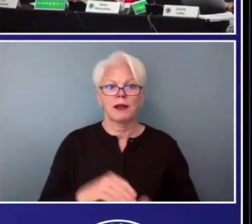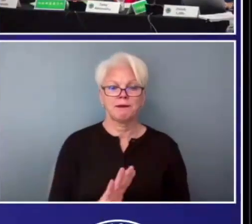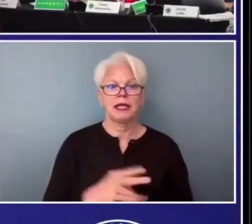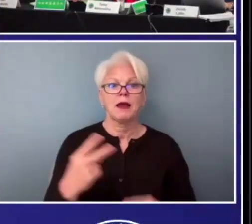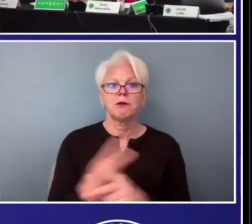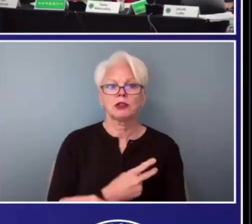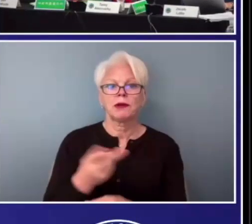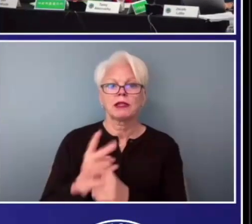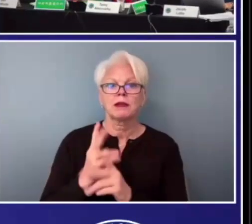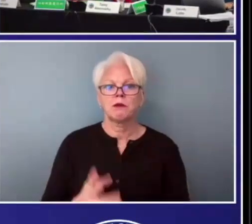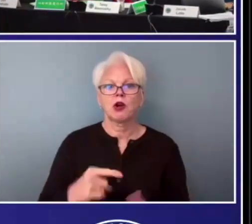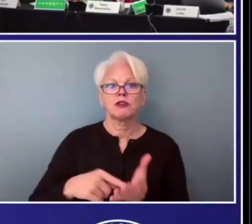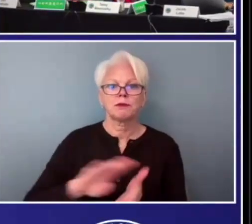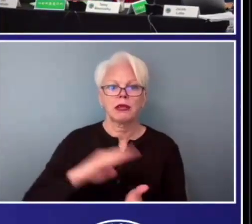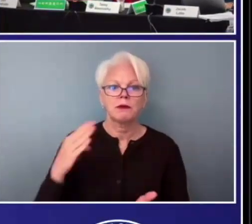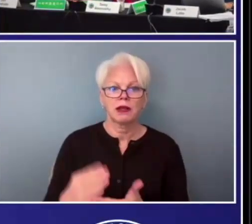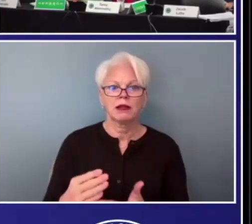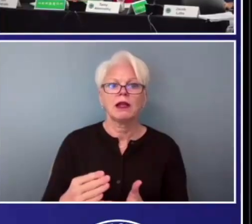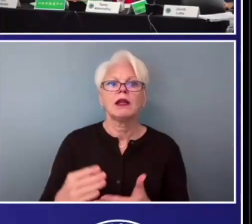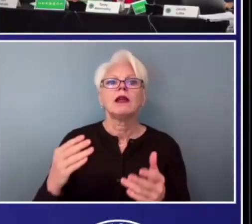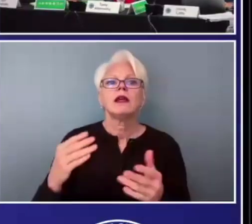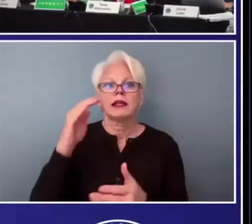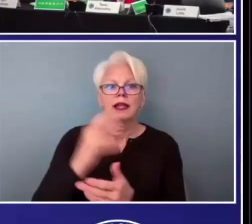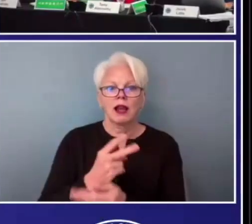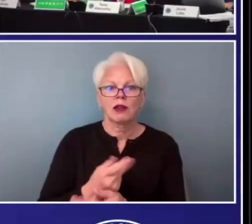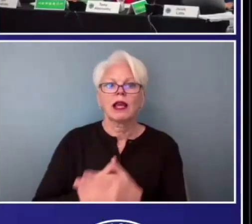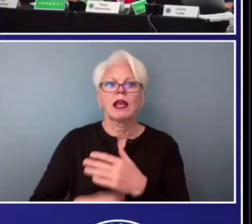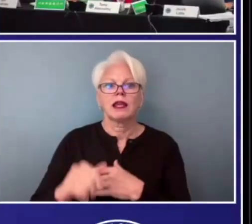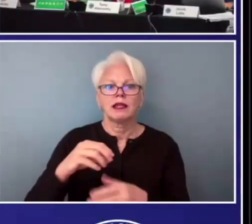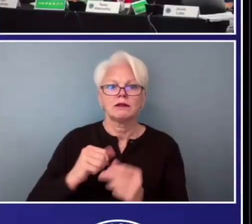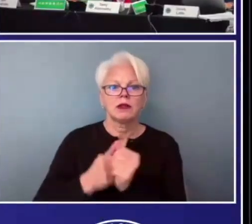the percentage determined under paragraph (g)(3) Romanette one of this section.